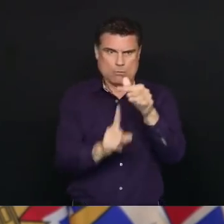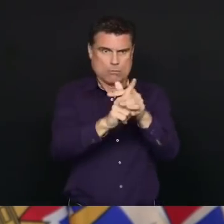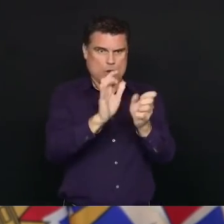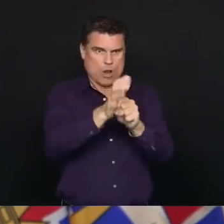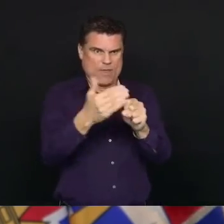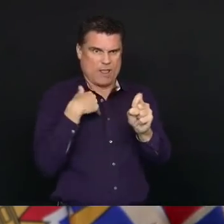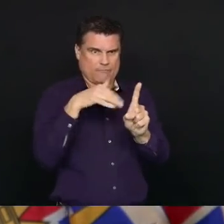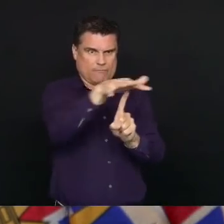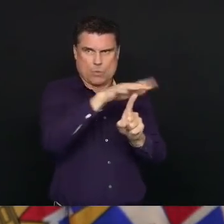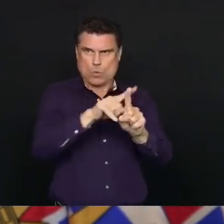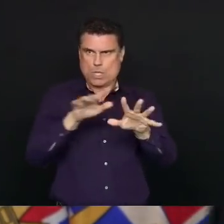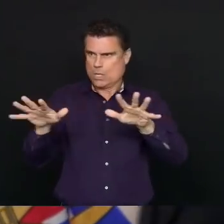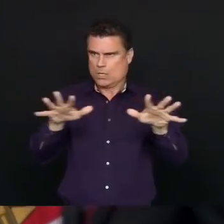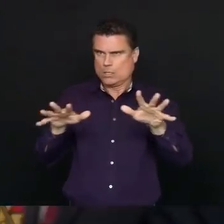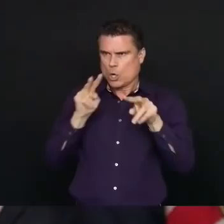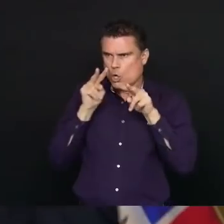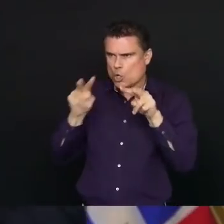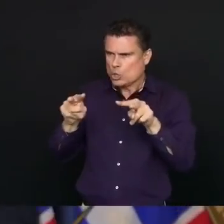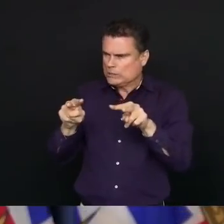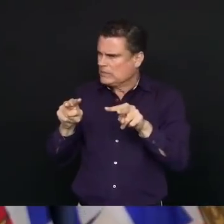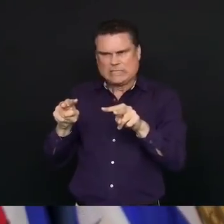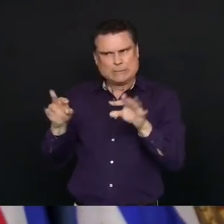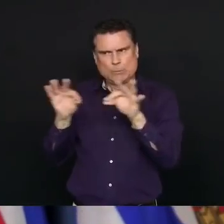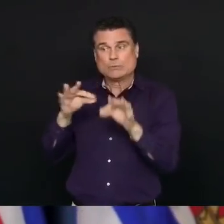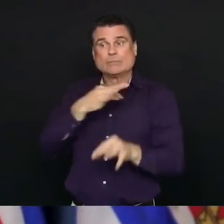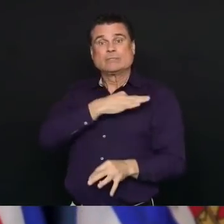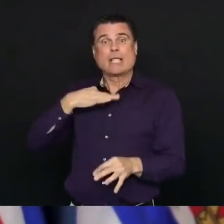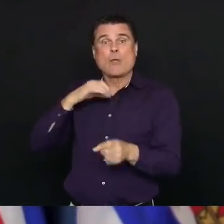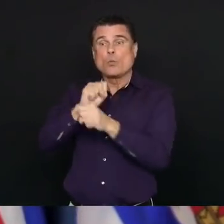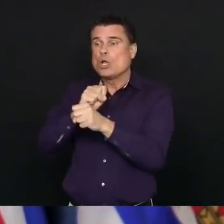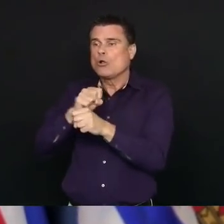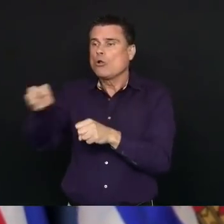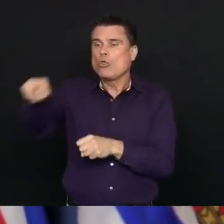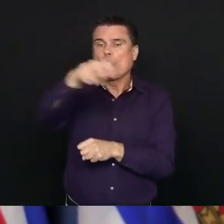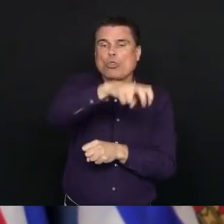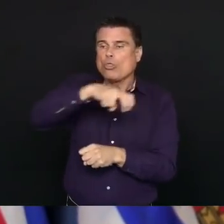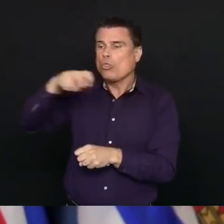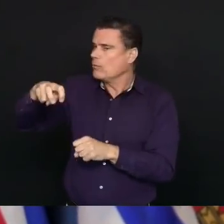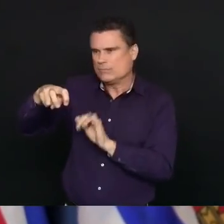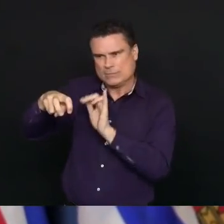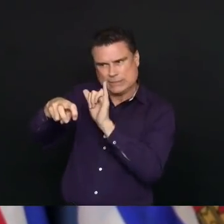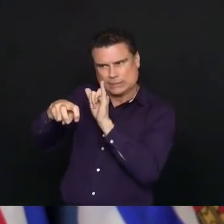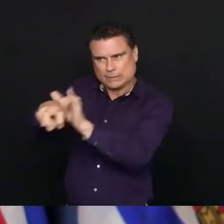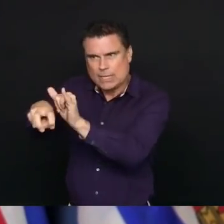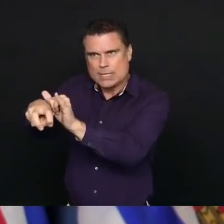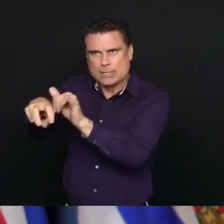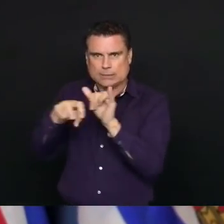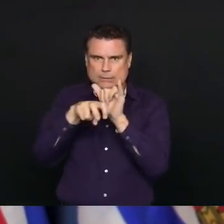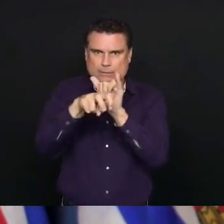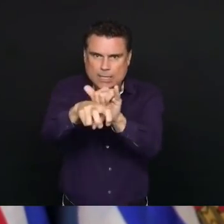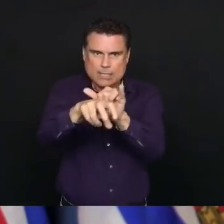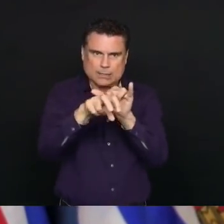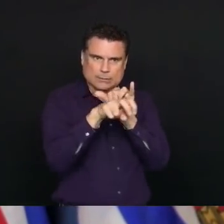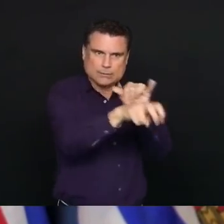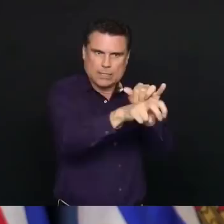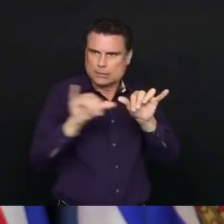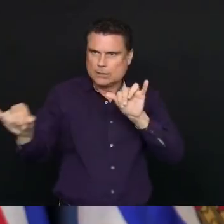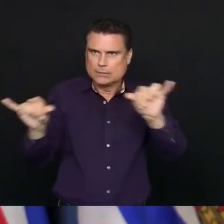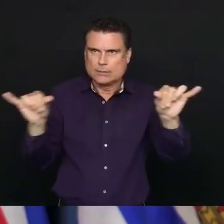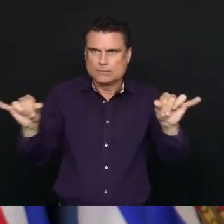those facilities. It is going broader now and I don't know if you want to talk to that. We can say that this involves